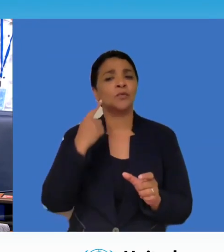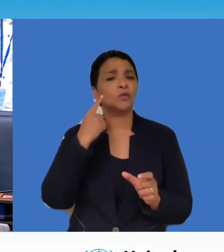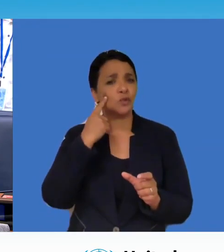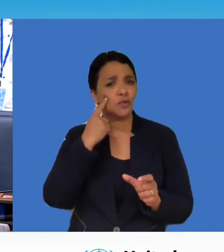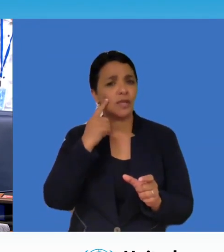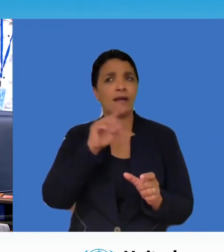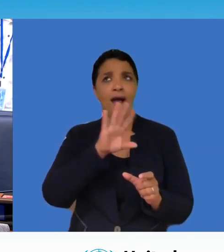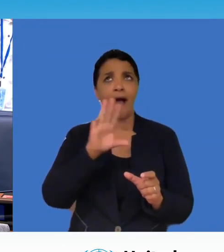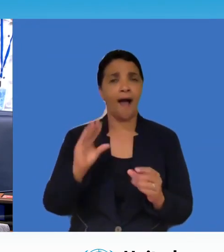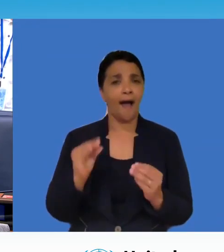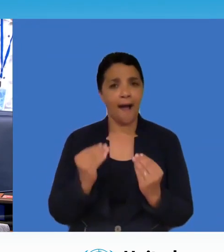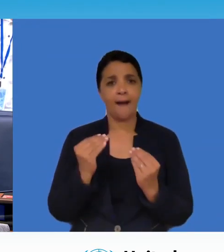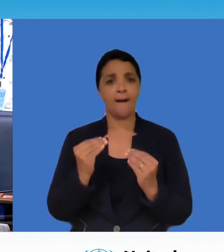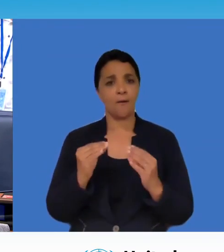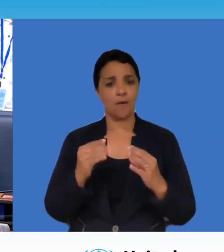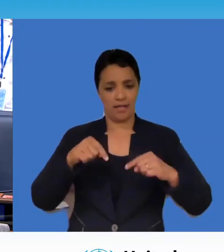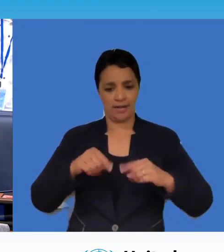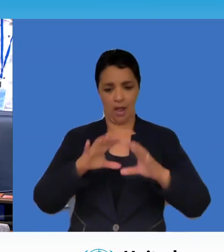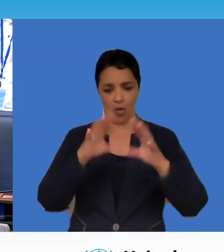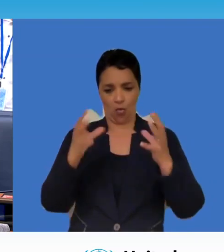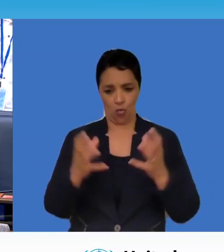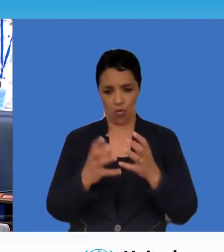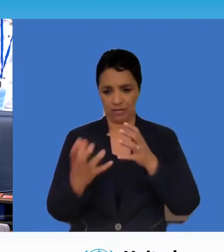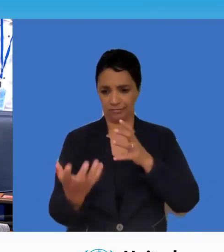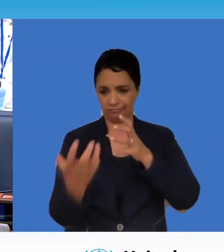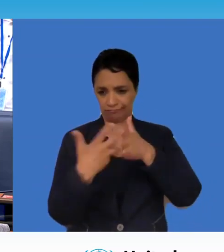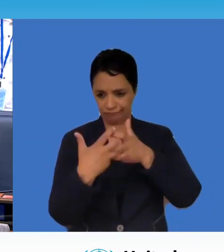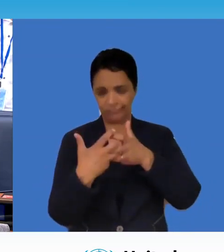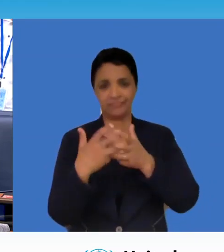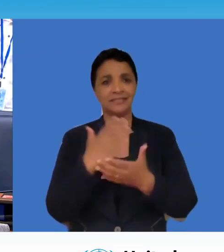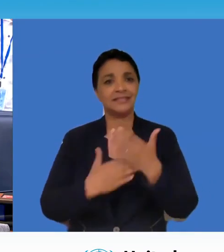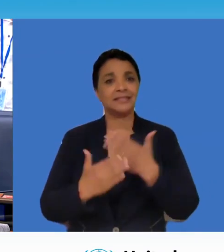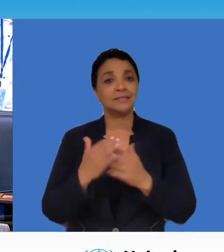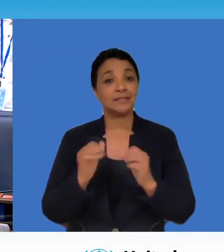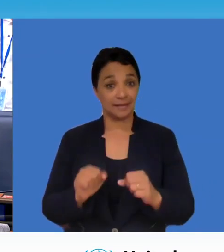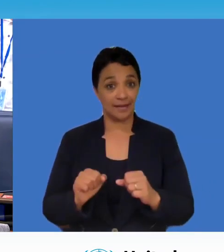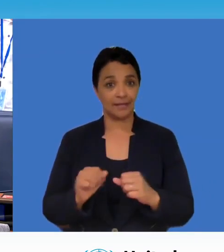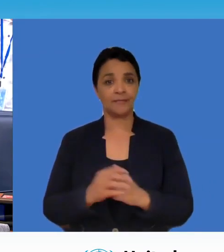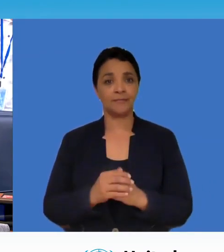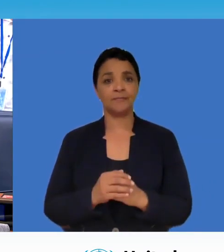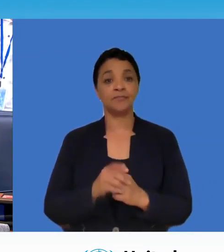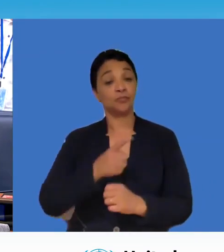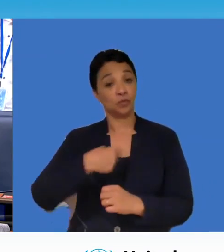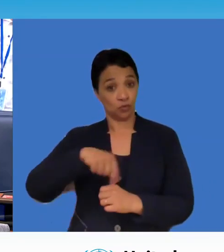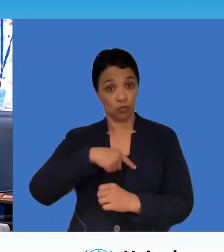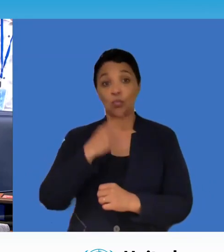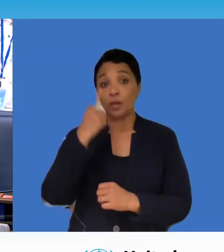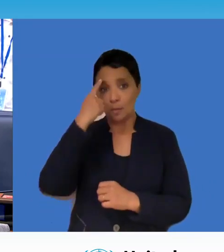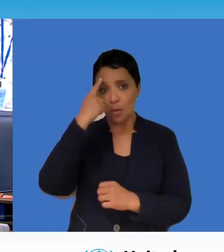in the current International context the Govern of Mongolia has made special efforts to harmonize the